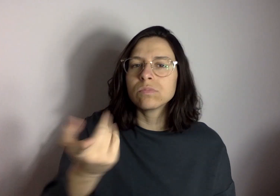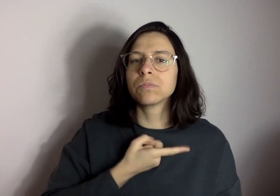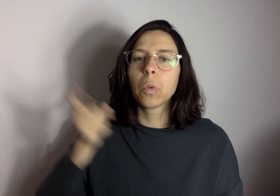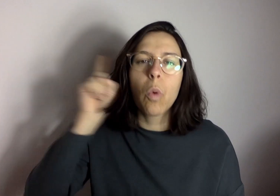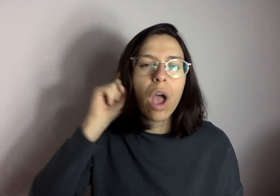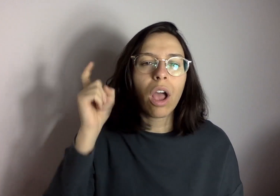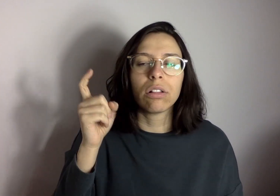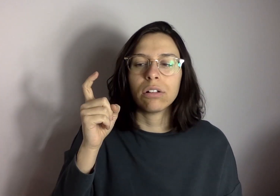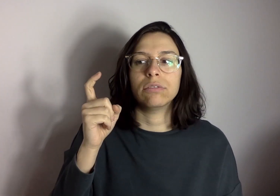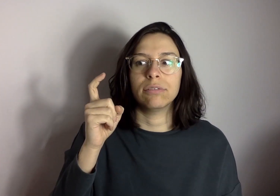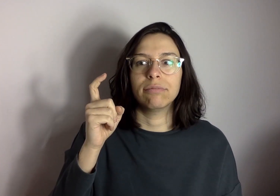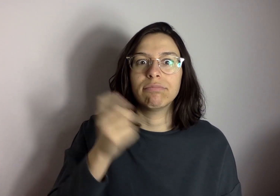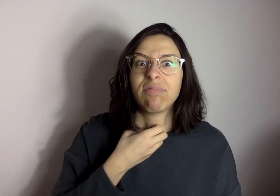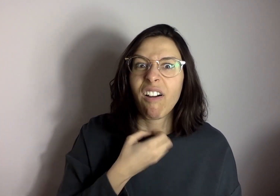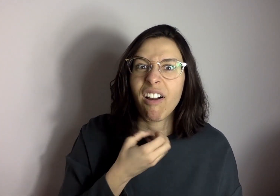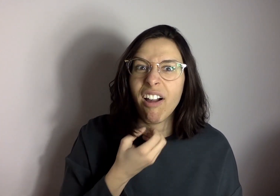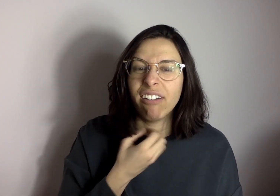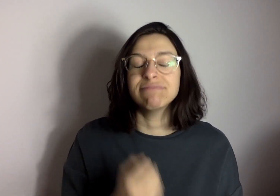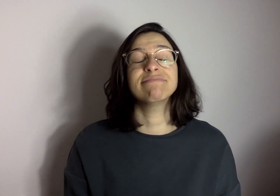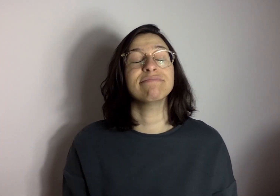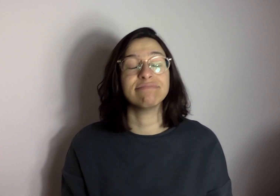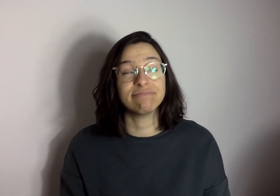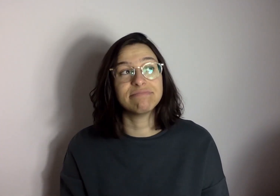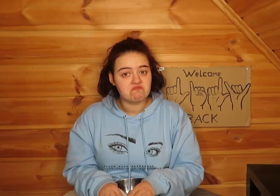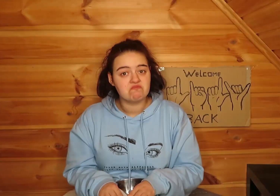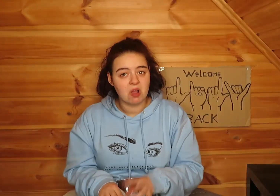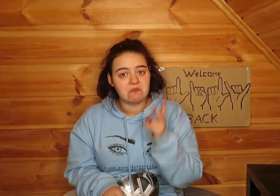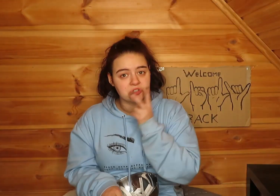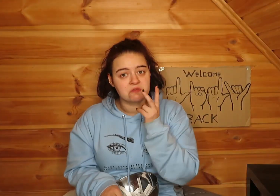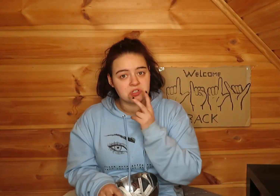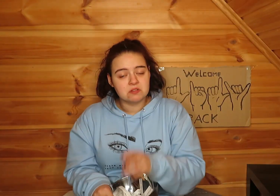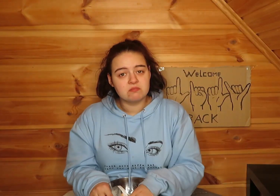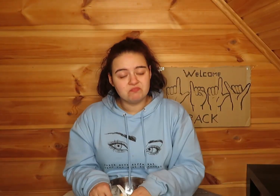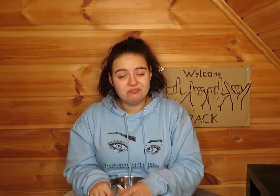and then I one time had my hearing aid on and heard some noises I make subconsciously.. Ah I undestand.